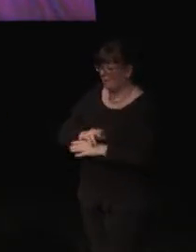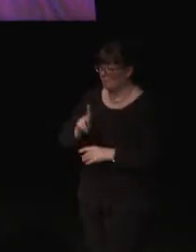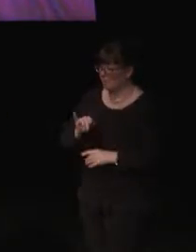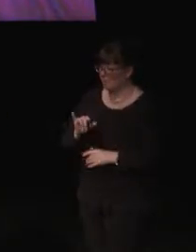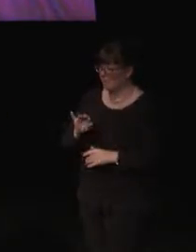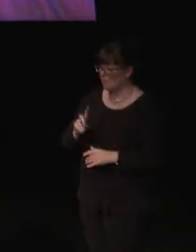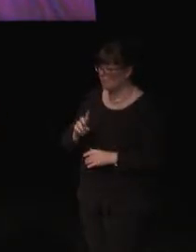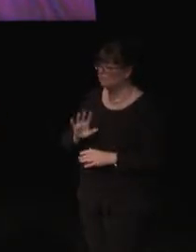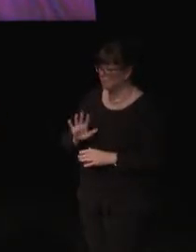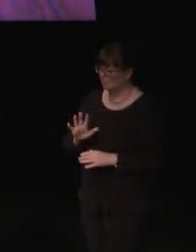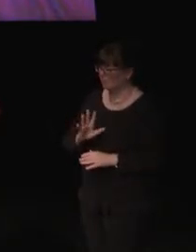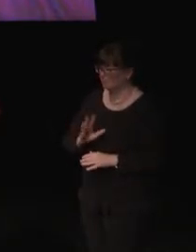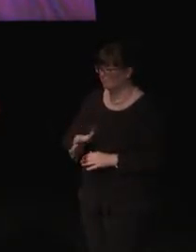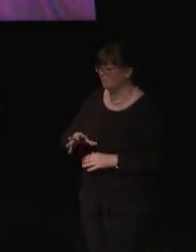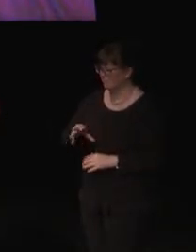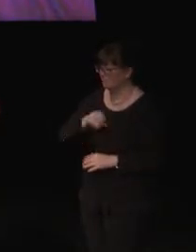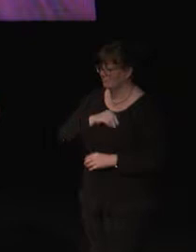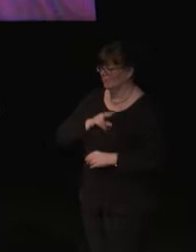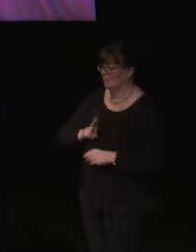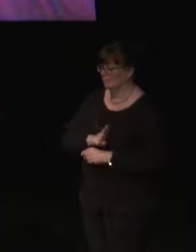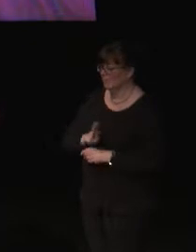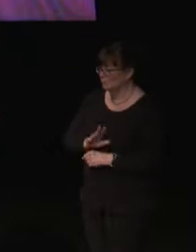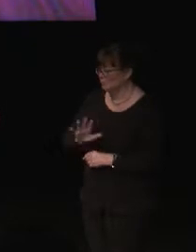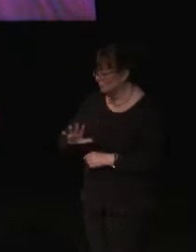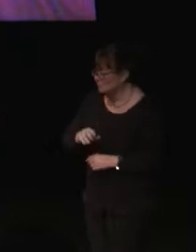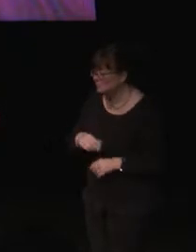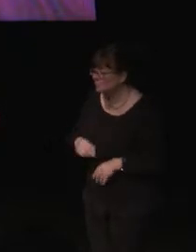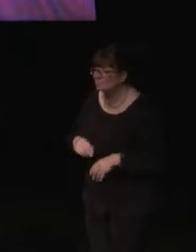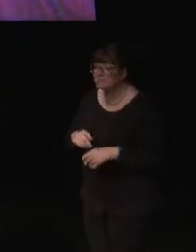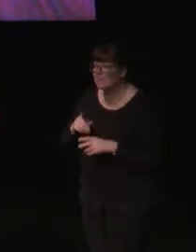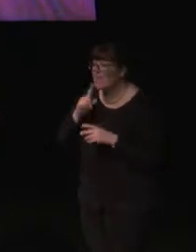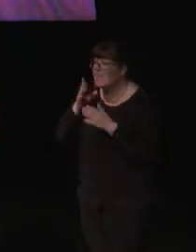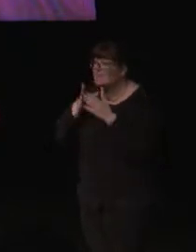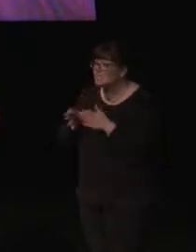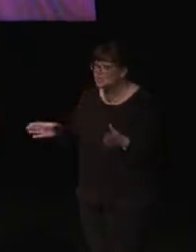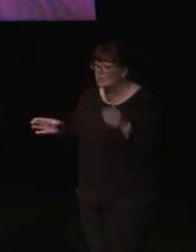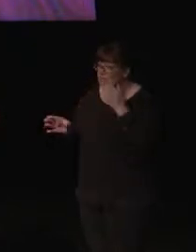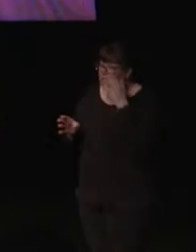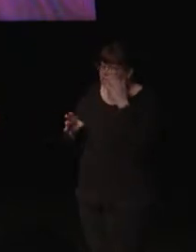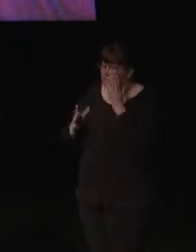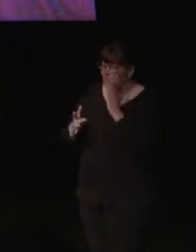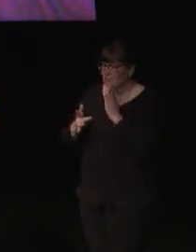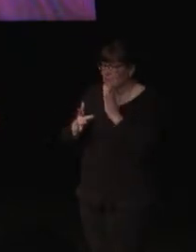In general, just doing text chat it's not a great solution.